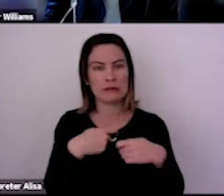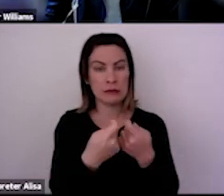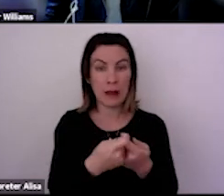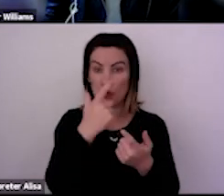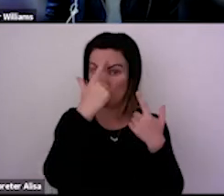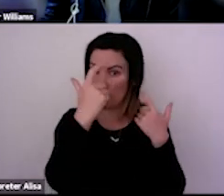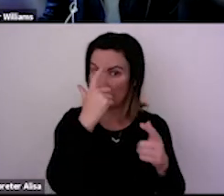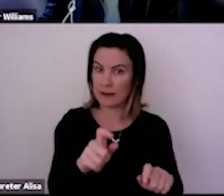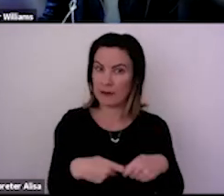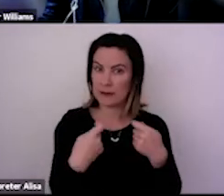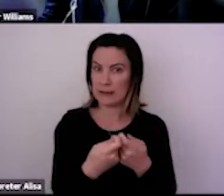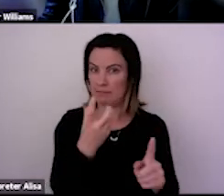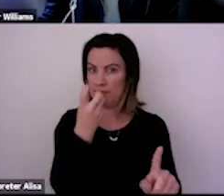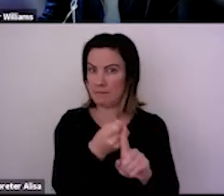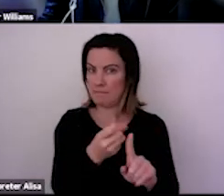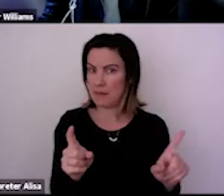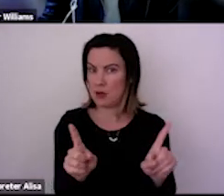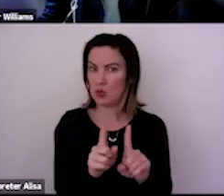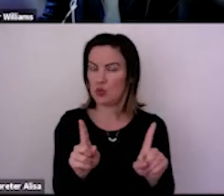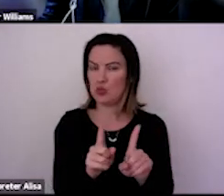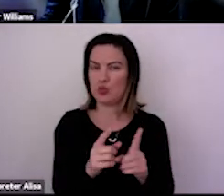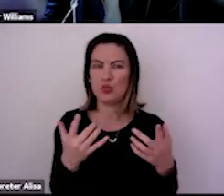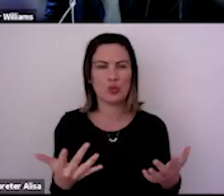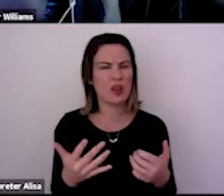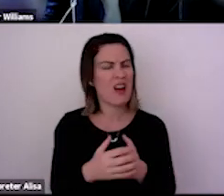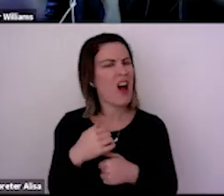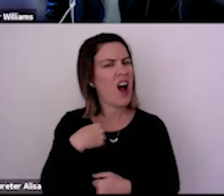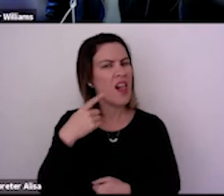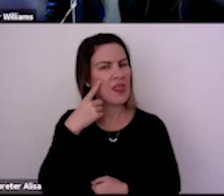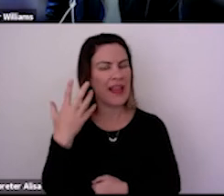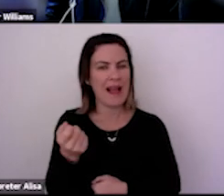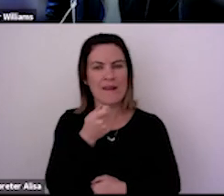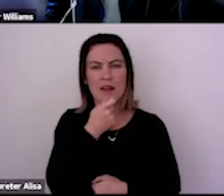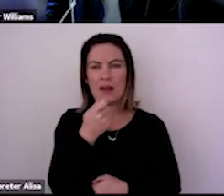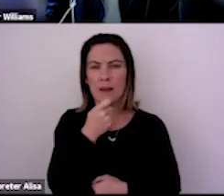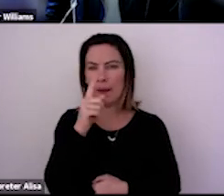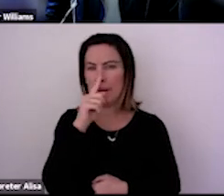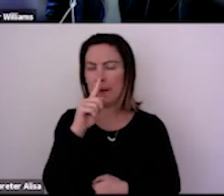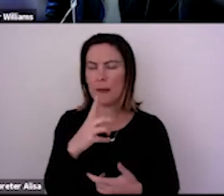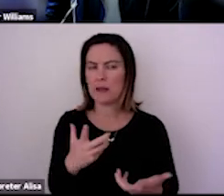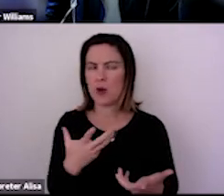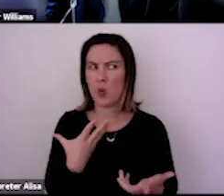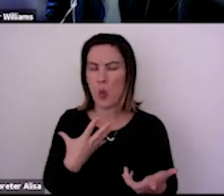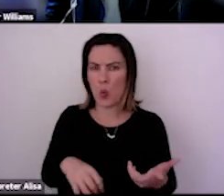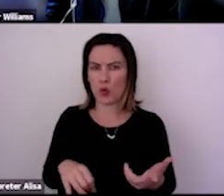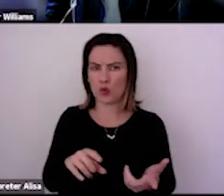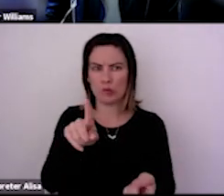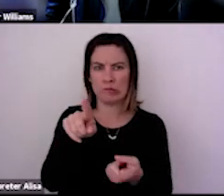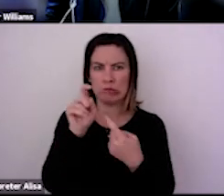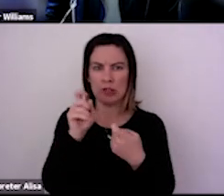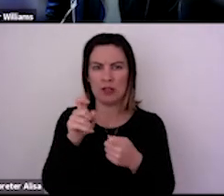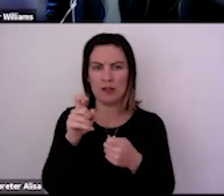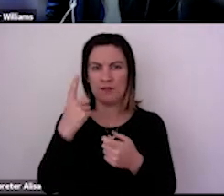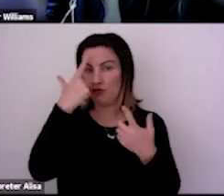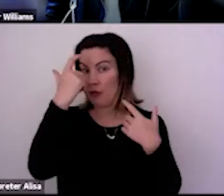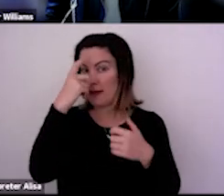is certainly that, I think, a bit of a sense of wanting to cast and source creatives logically